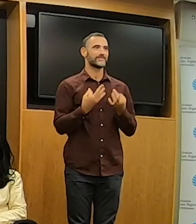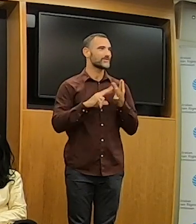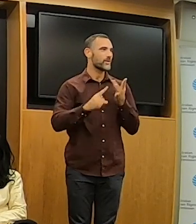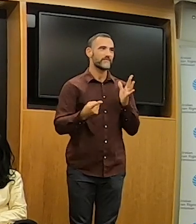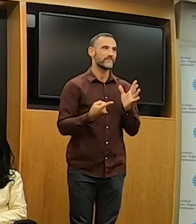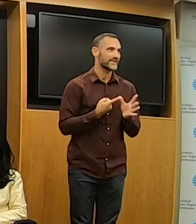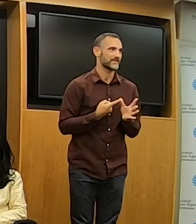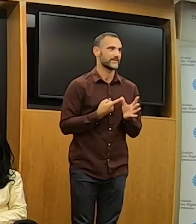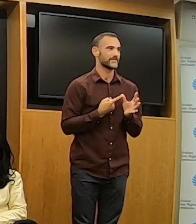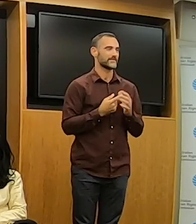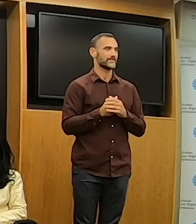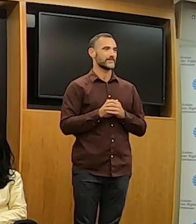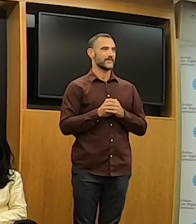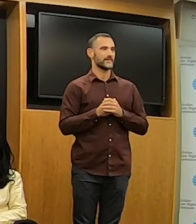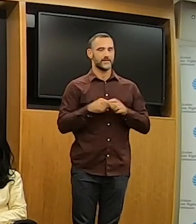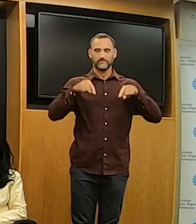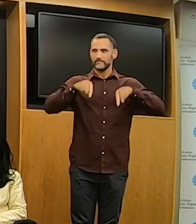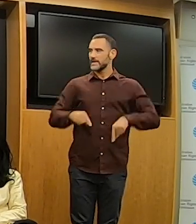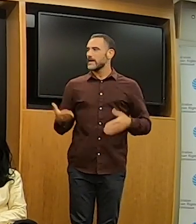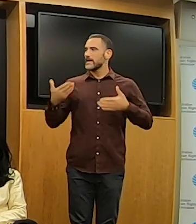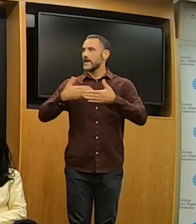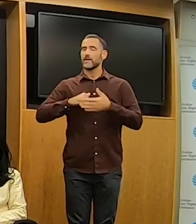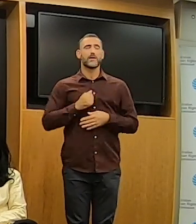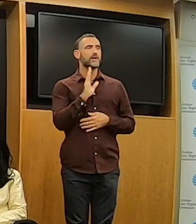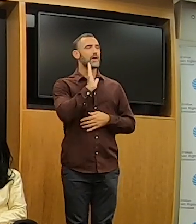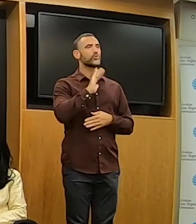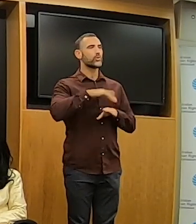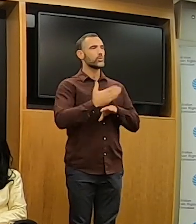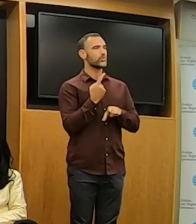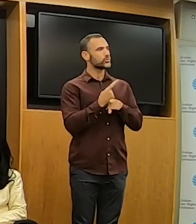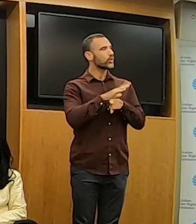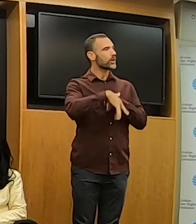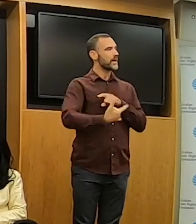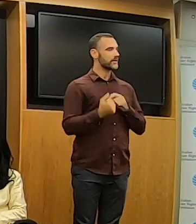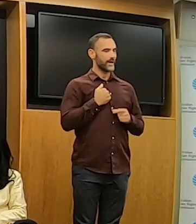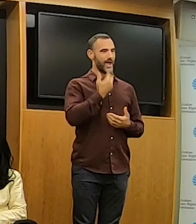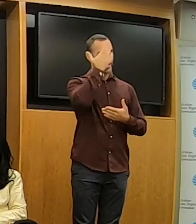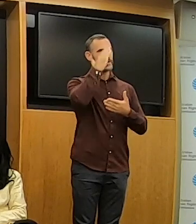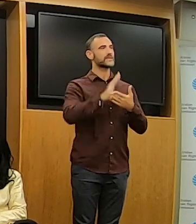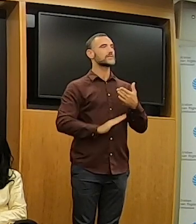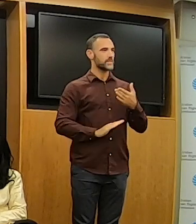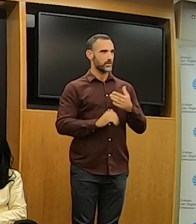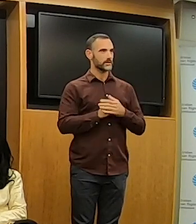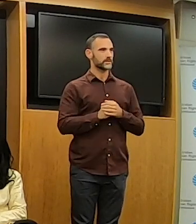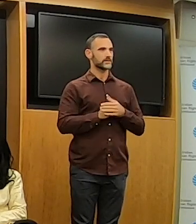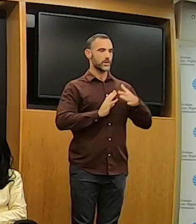This rights talk this even brings two experiences, being a refugee and having a disability.